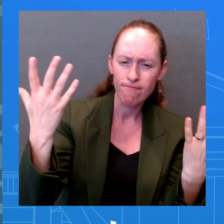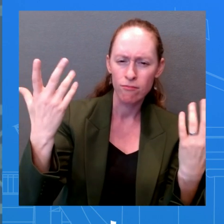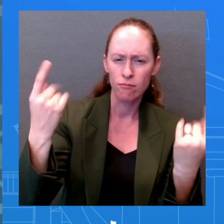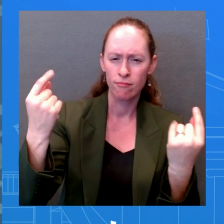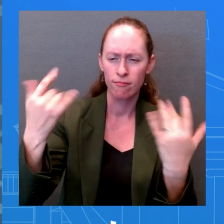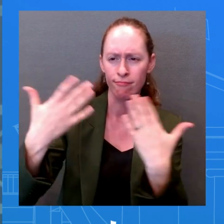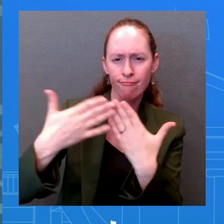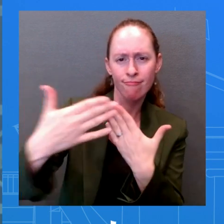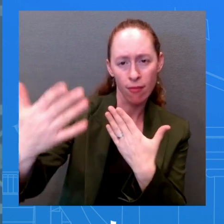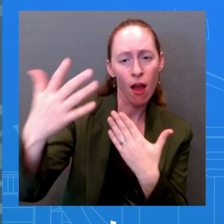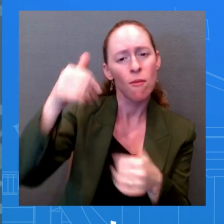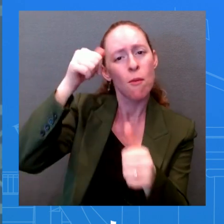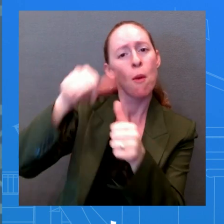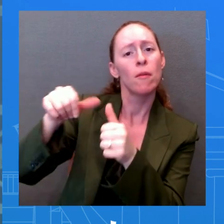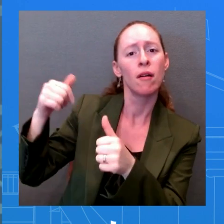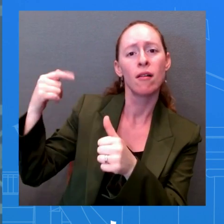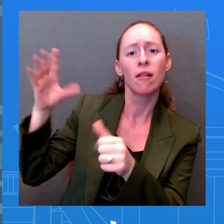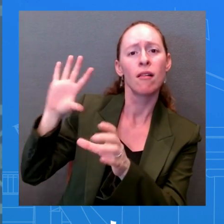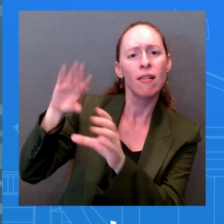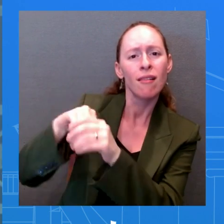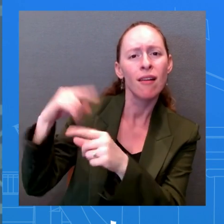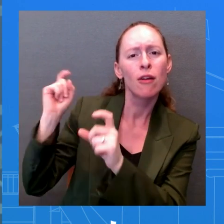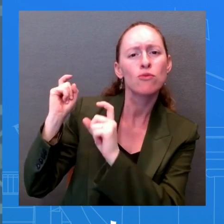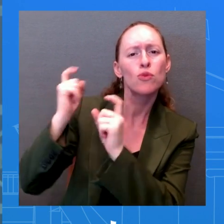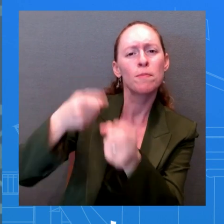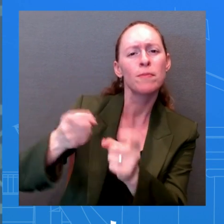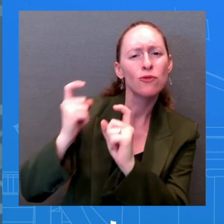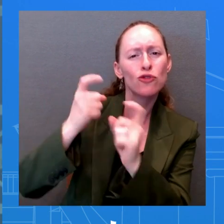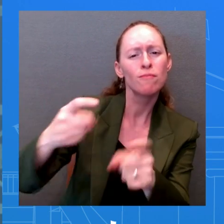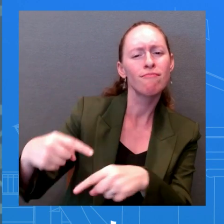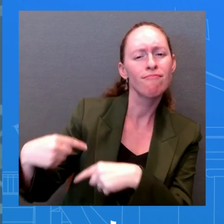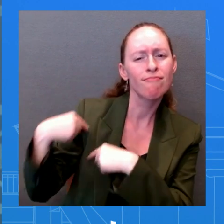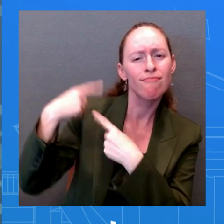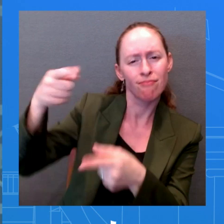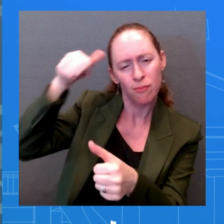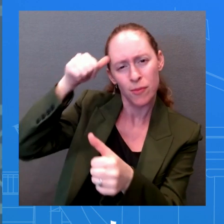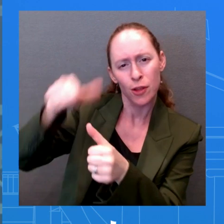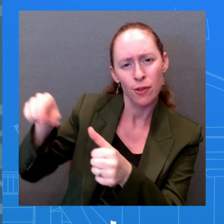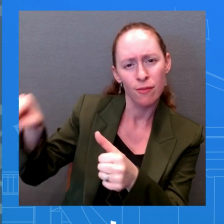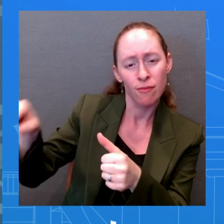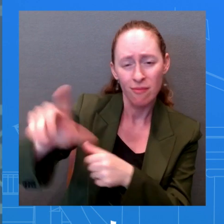is one of our country's greatest strengths. The Hispanic community enriches our neighborhoods,